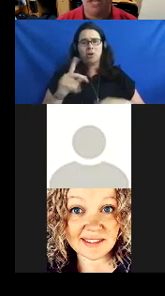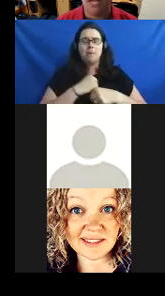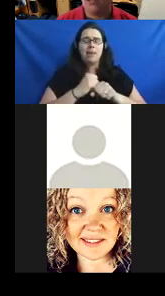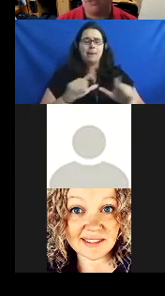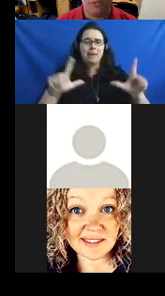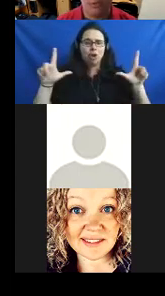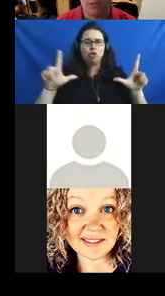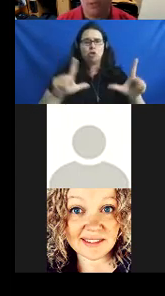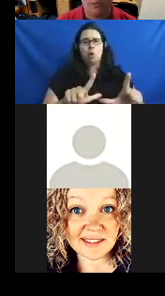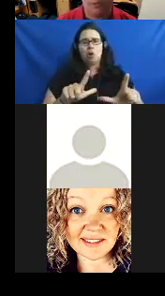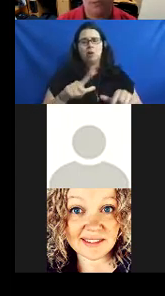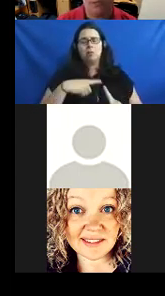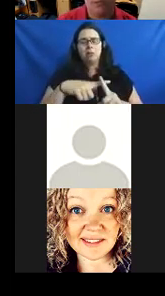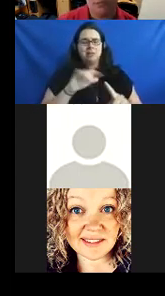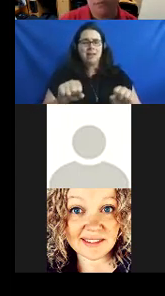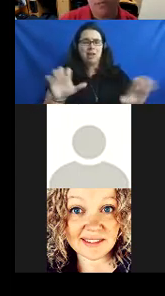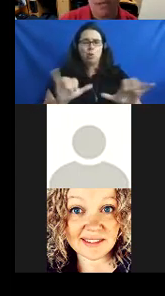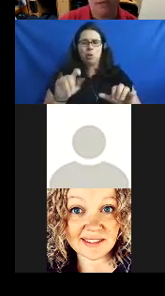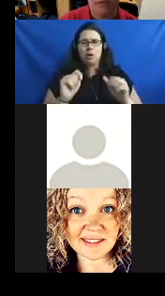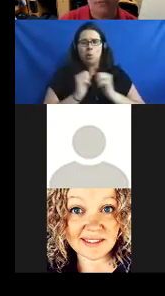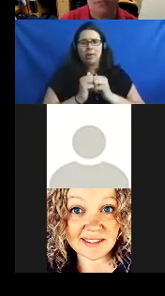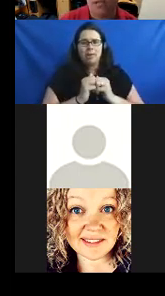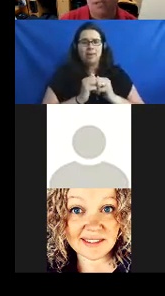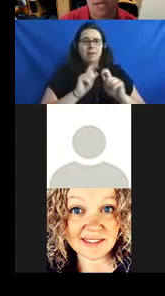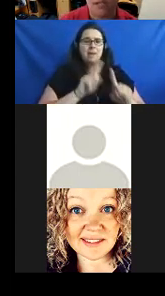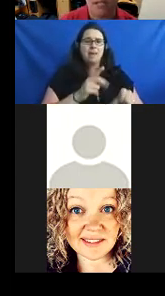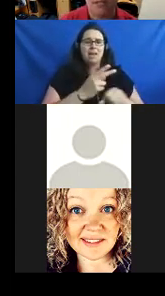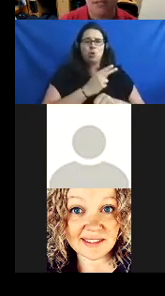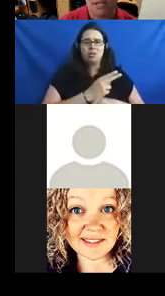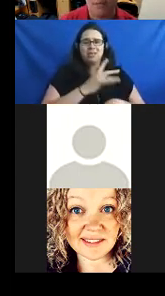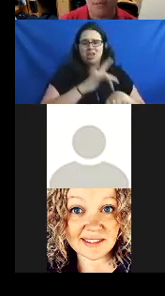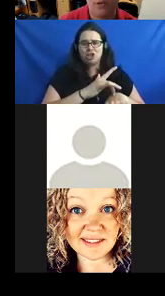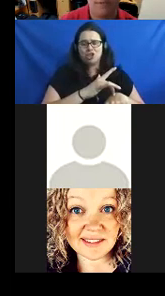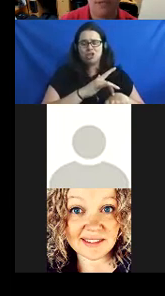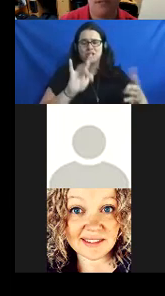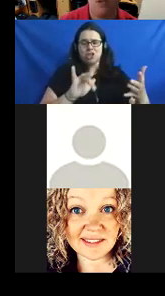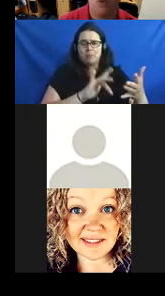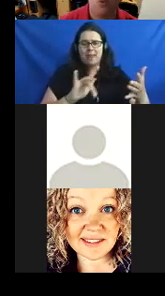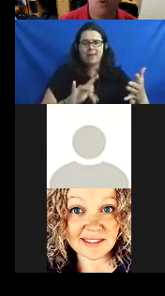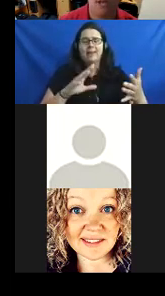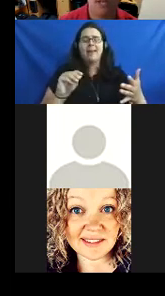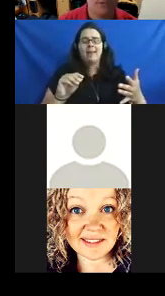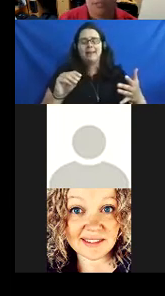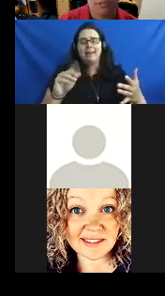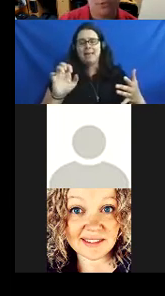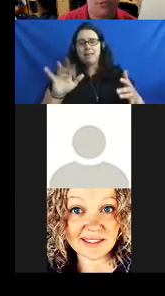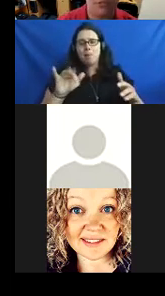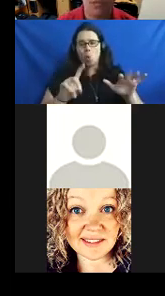I CAN DO WITH COMMAND AND A TOUCHPAD AND KEYBOARD COMMAND OR TOUCH SCREEN.